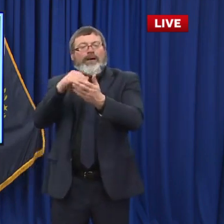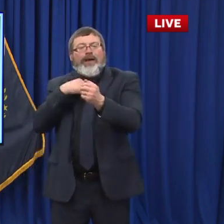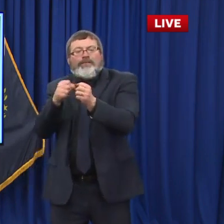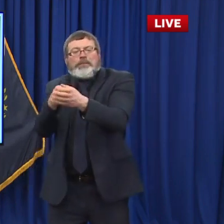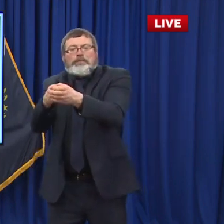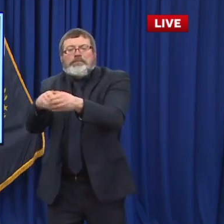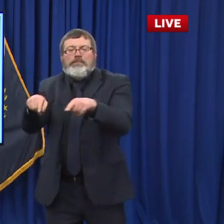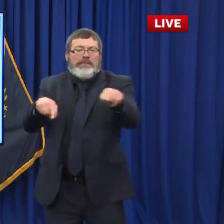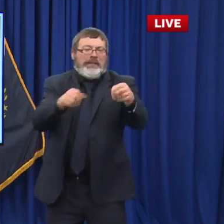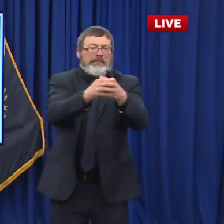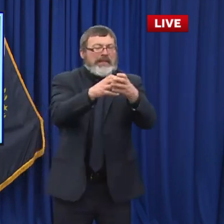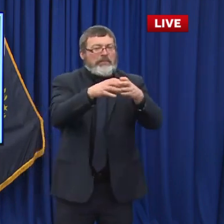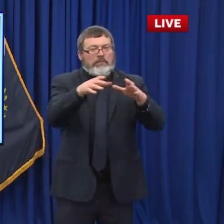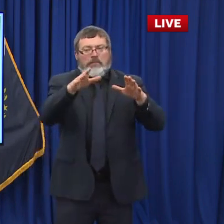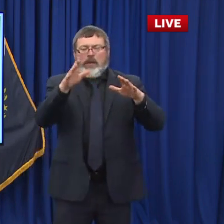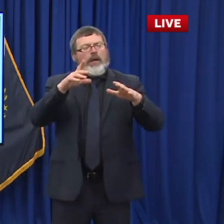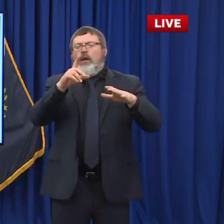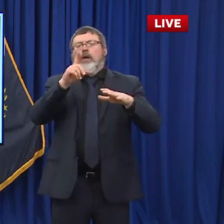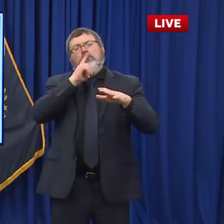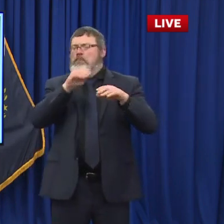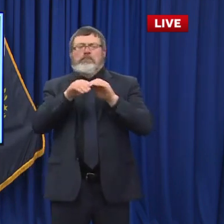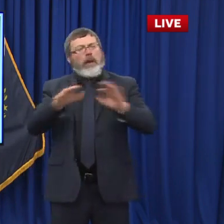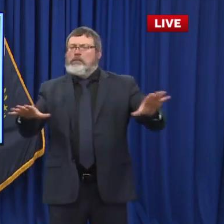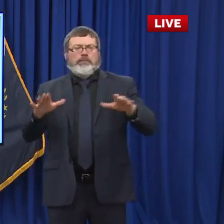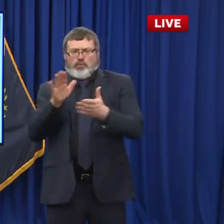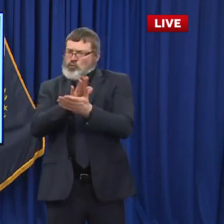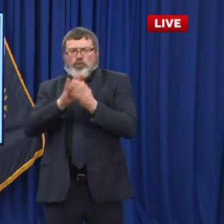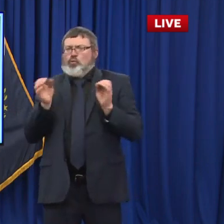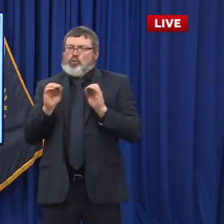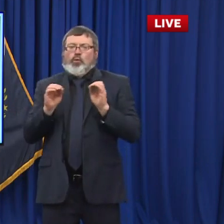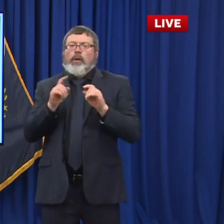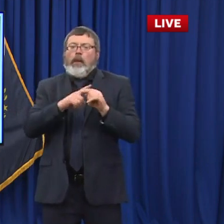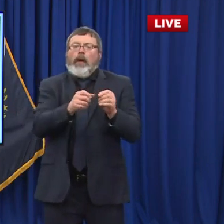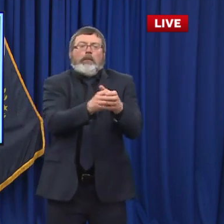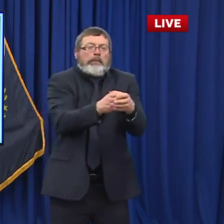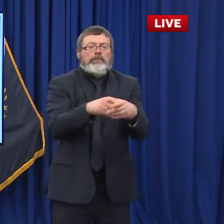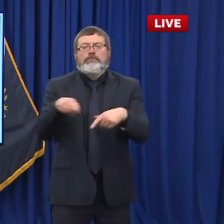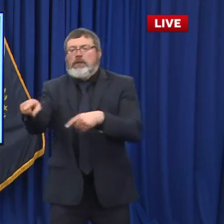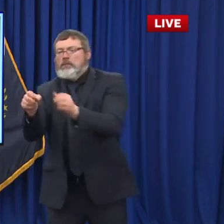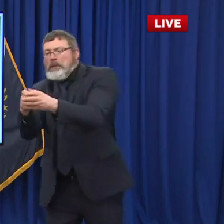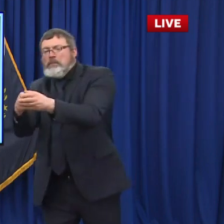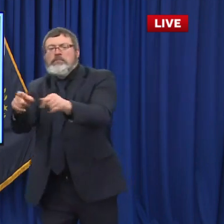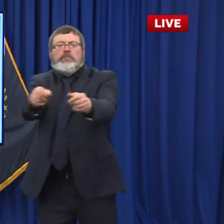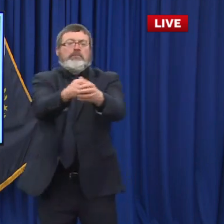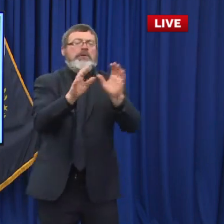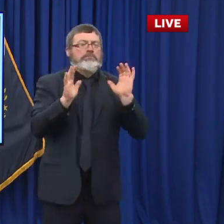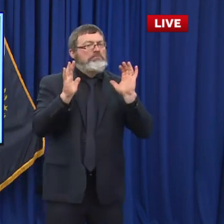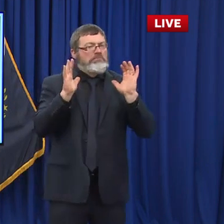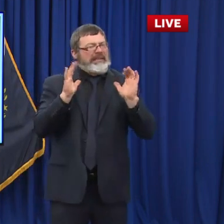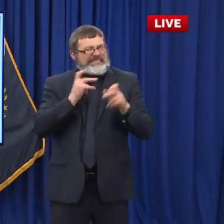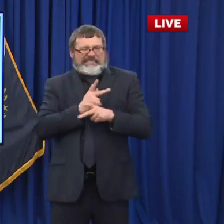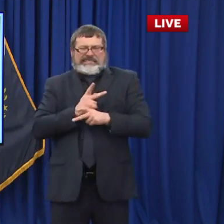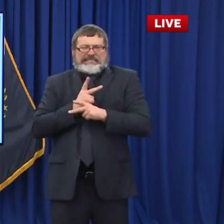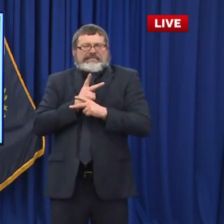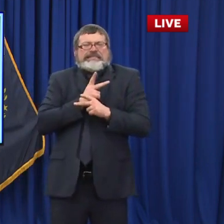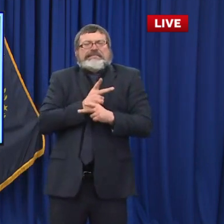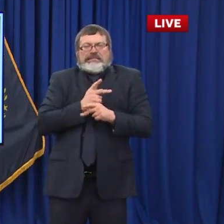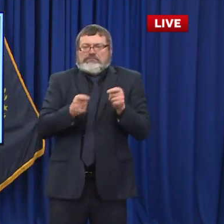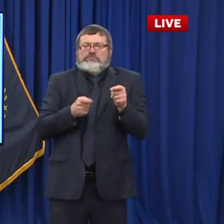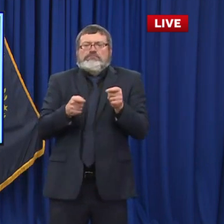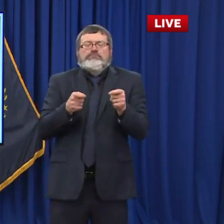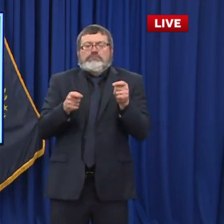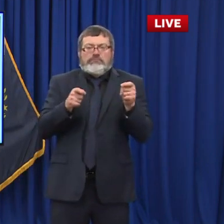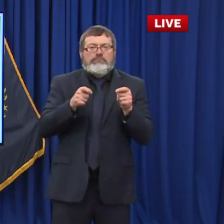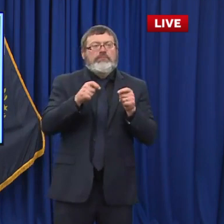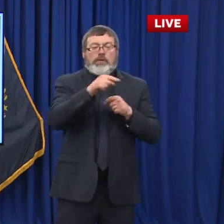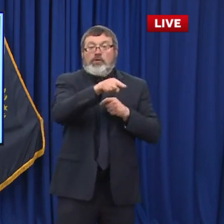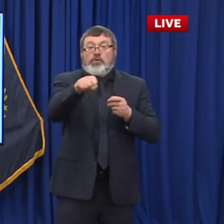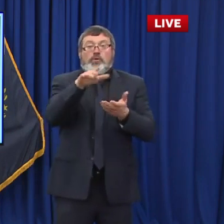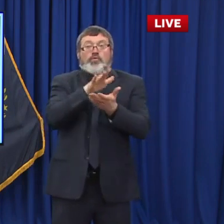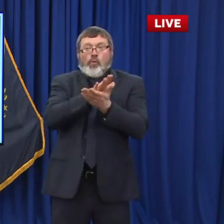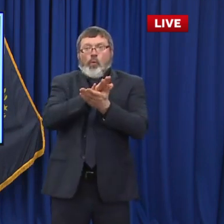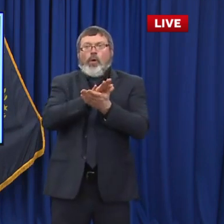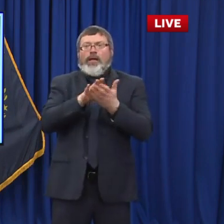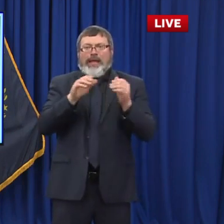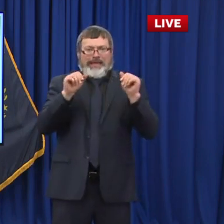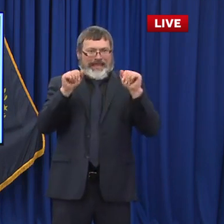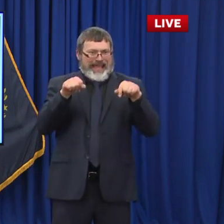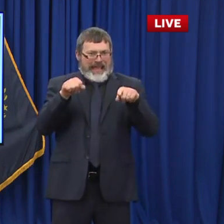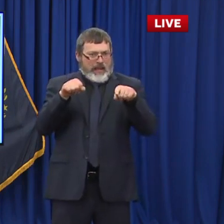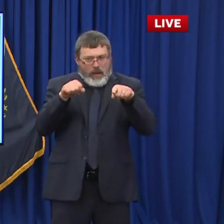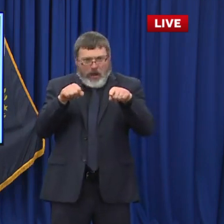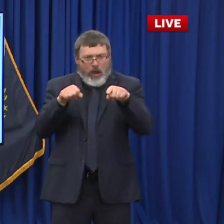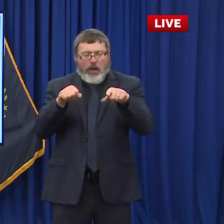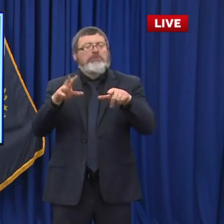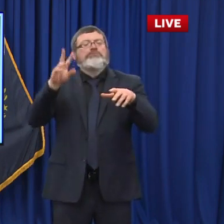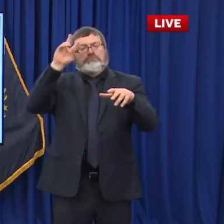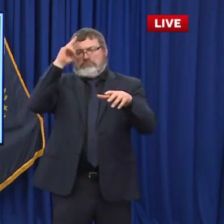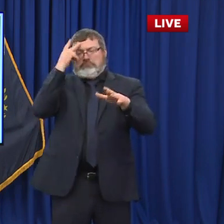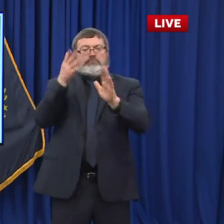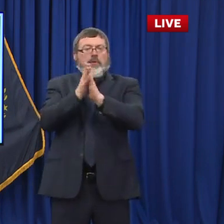WE ARE FORTUNATE WE HAVE HAD CLUSTERS OF ILLNESS, NO MAJOR OUTBREAKS, NO MAJOR INTER-CLASSROOM COMMUNICATION ACROSS MULTI-DISCIPLINES.